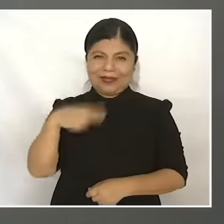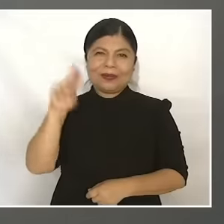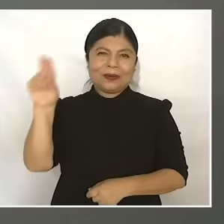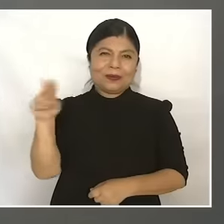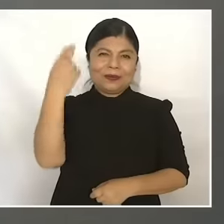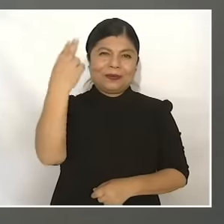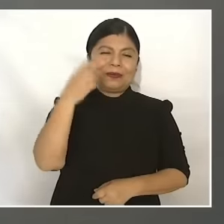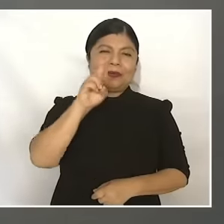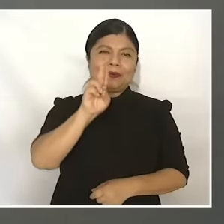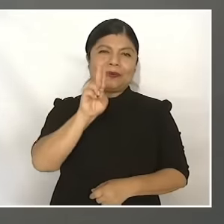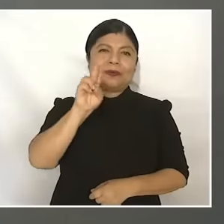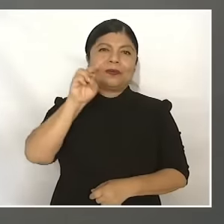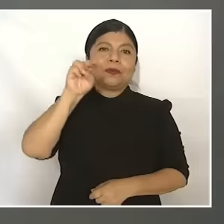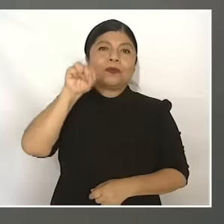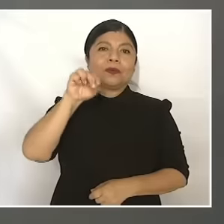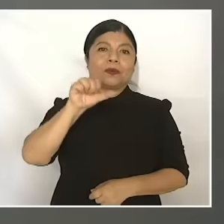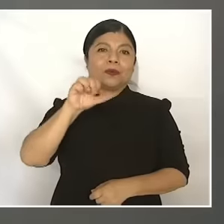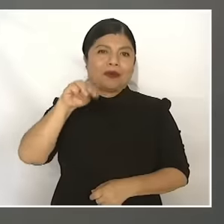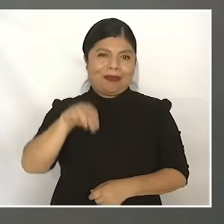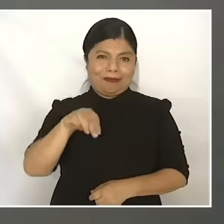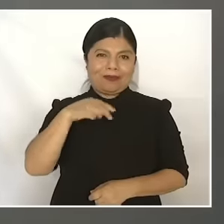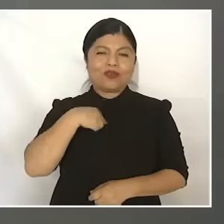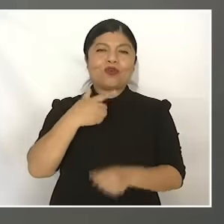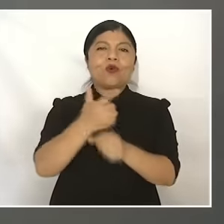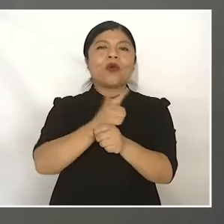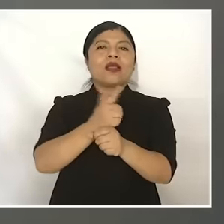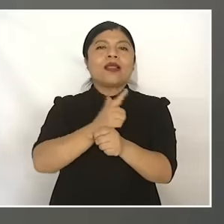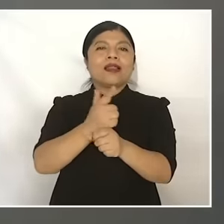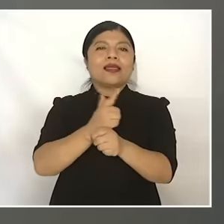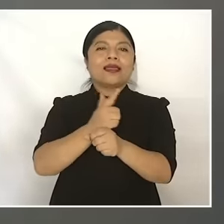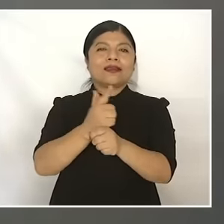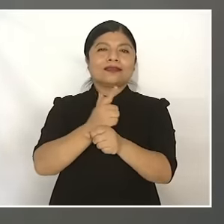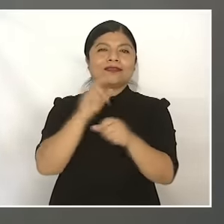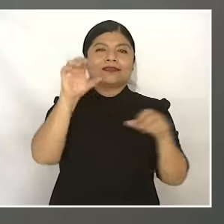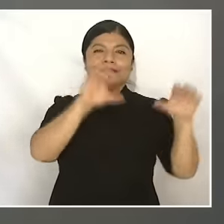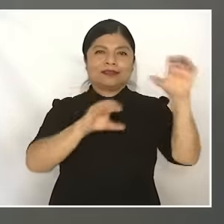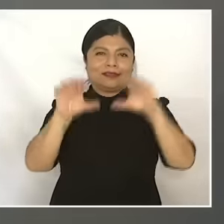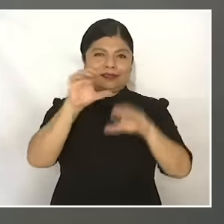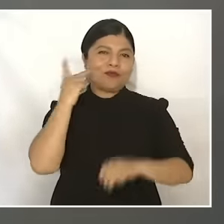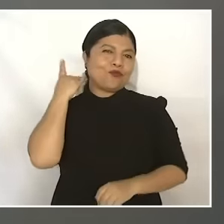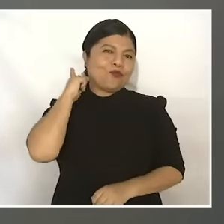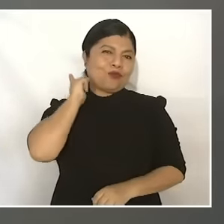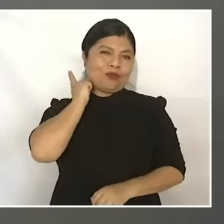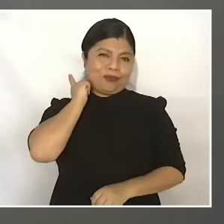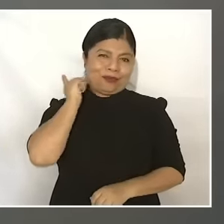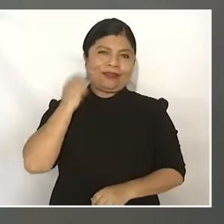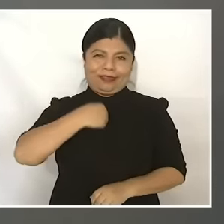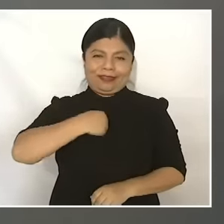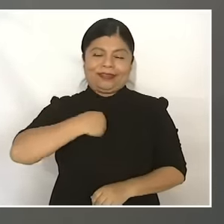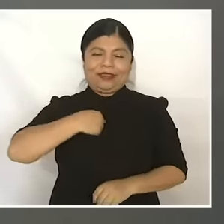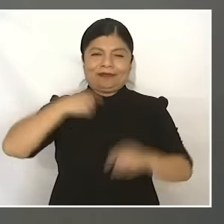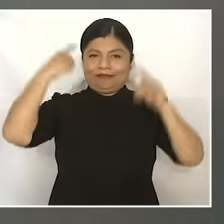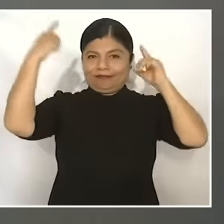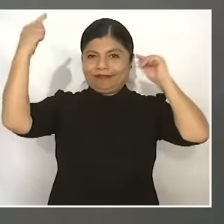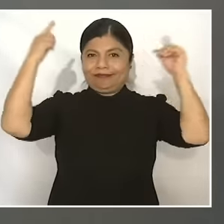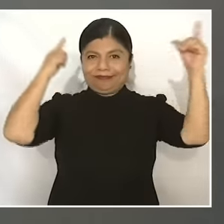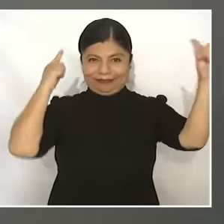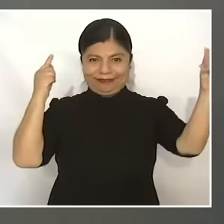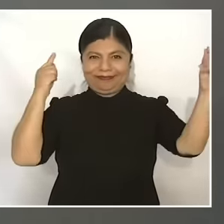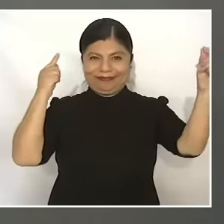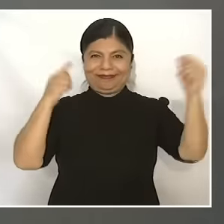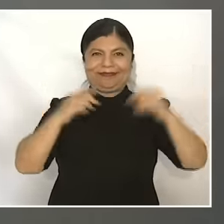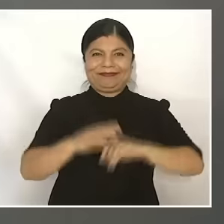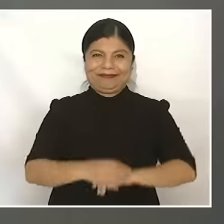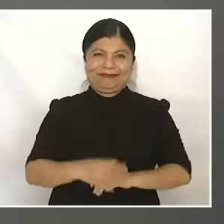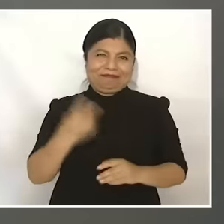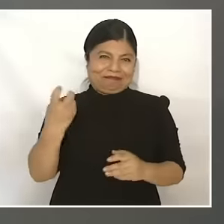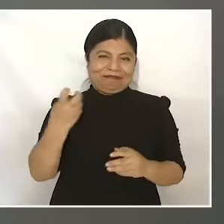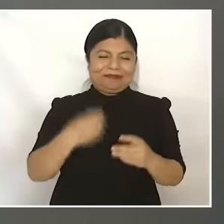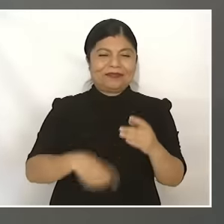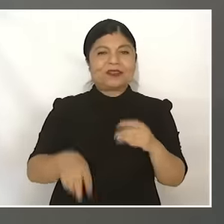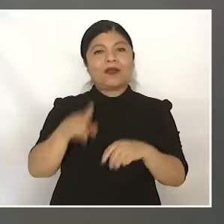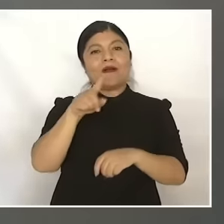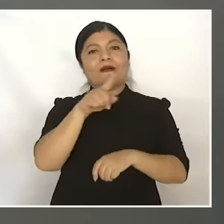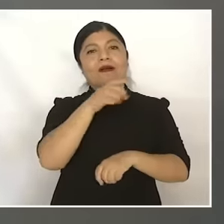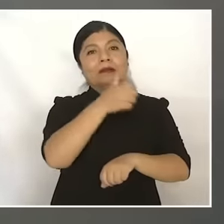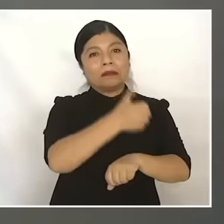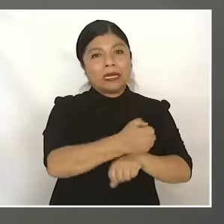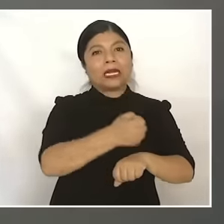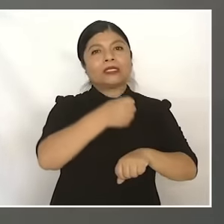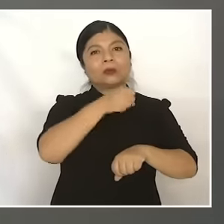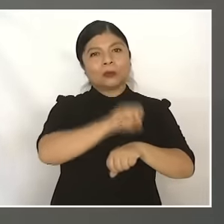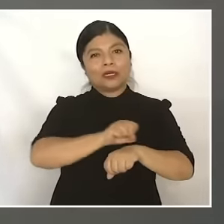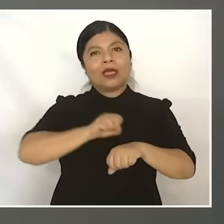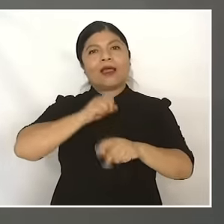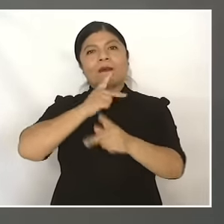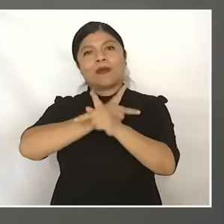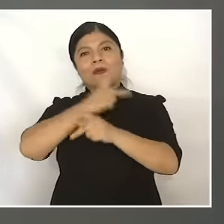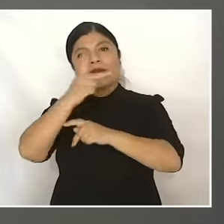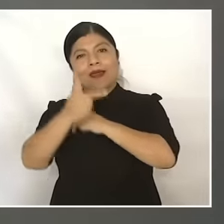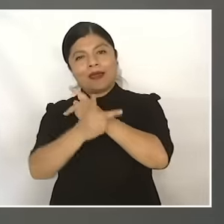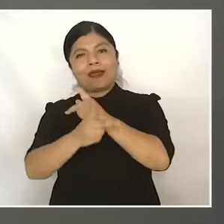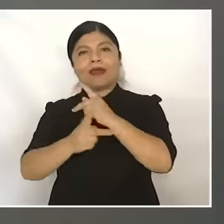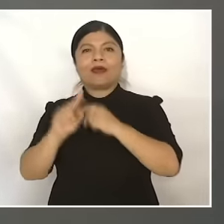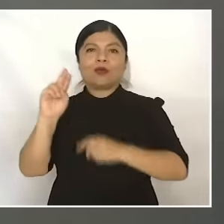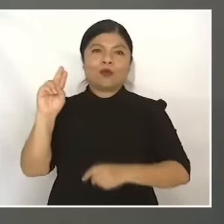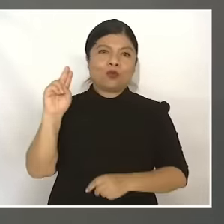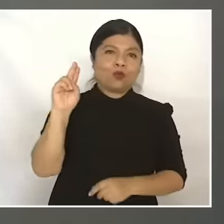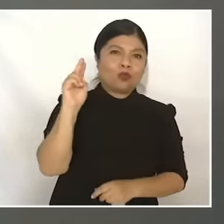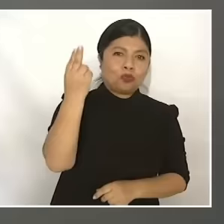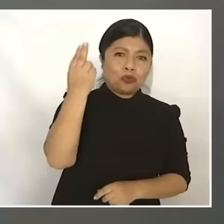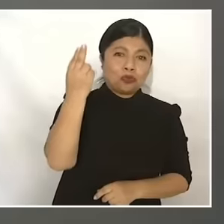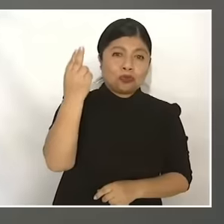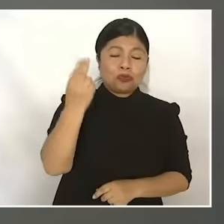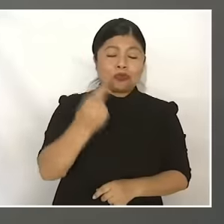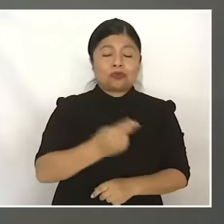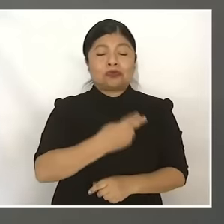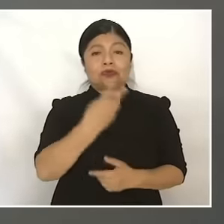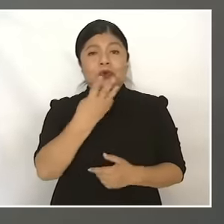political science but that level is after high school 4 years 5 years and the thesis This but